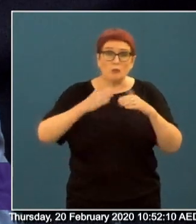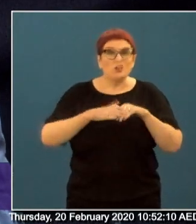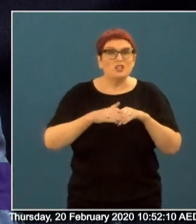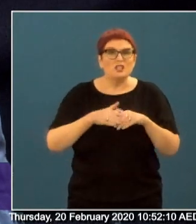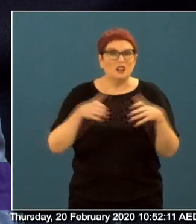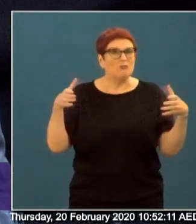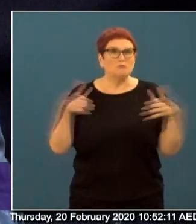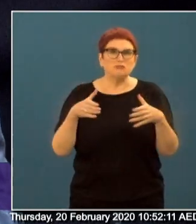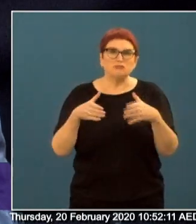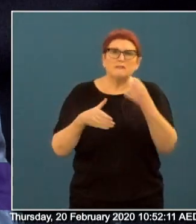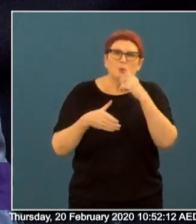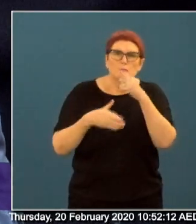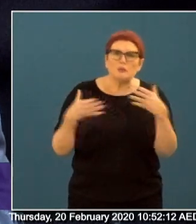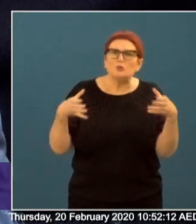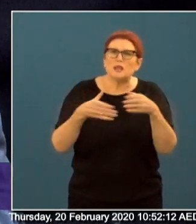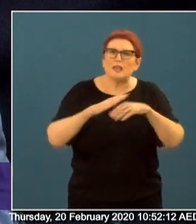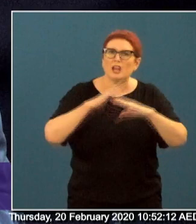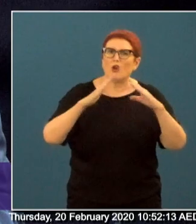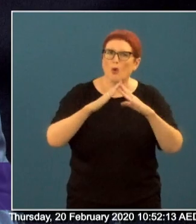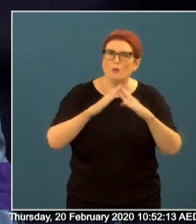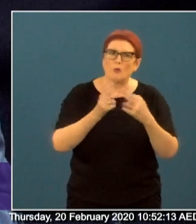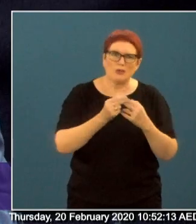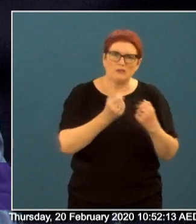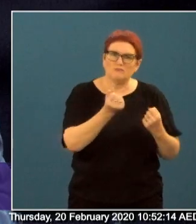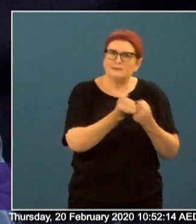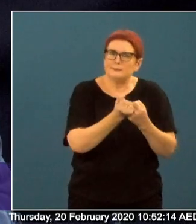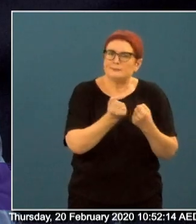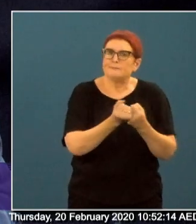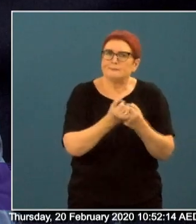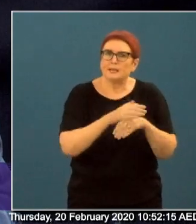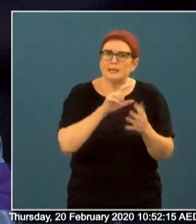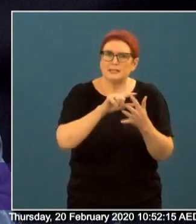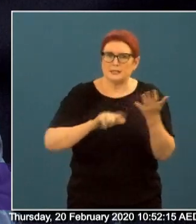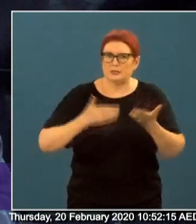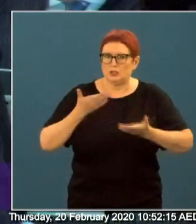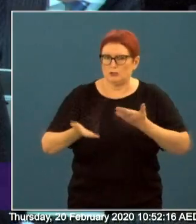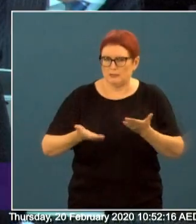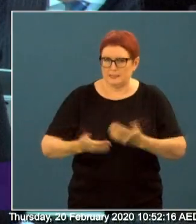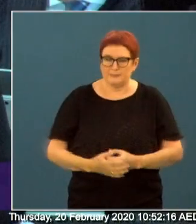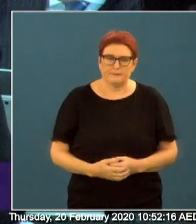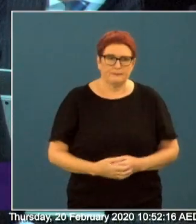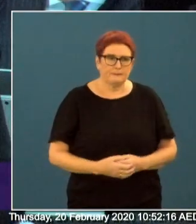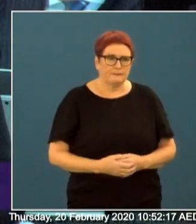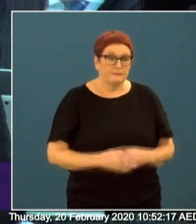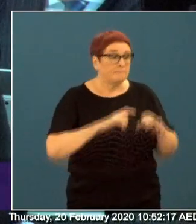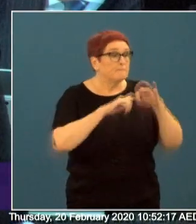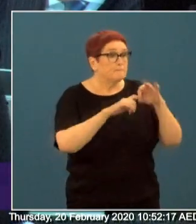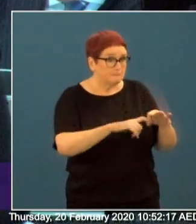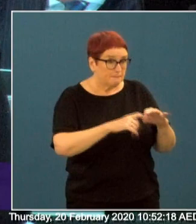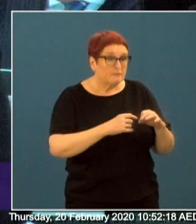supported by professionals in the disability services sector. So has there been, in terms of the research,